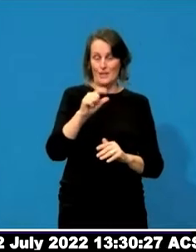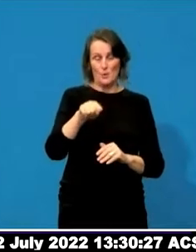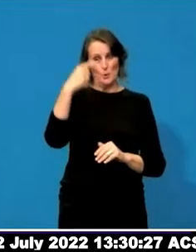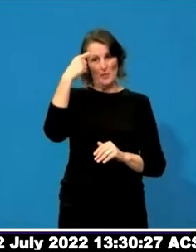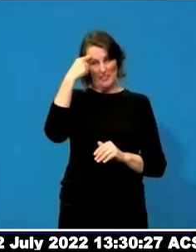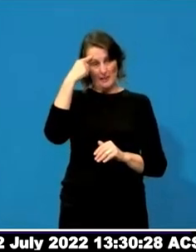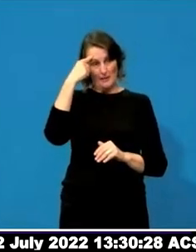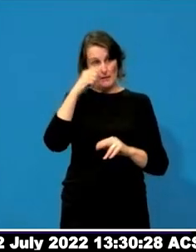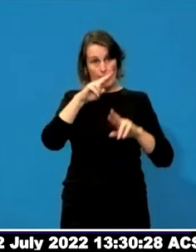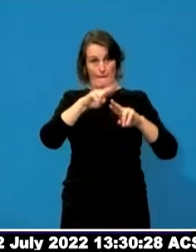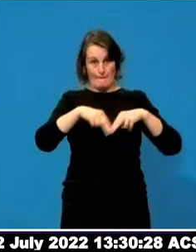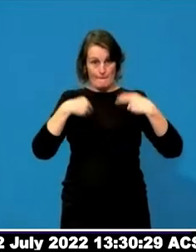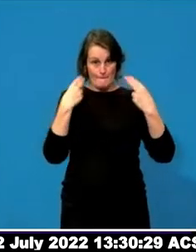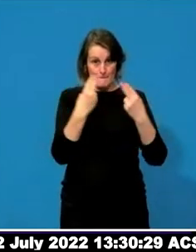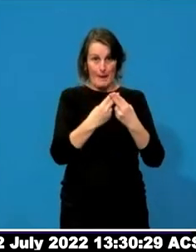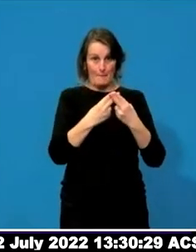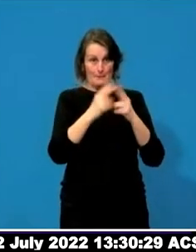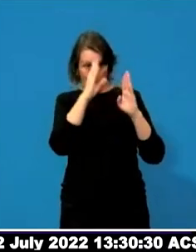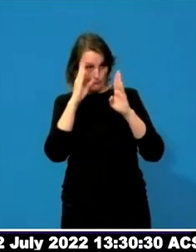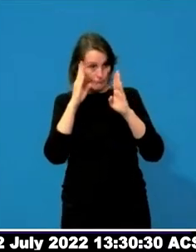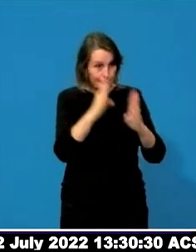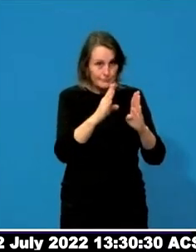and person-centred supports? MS McRAE: Yes.